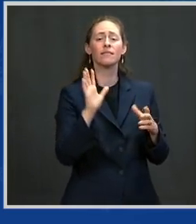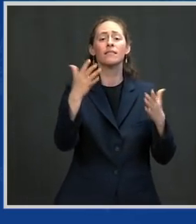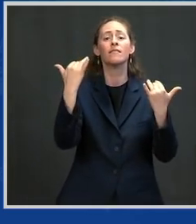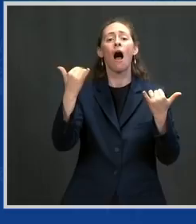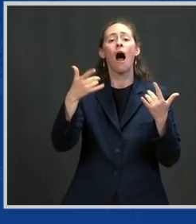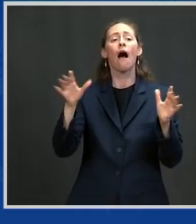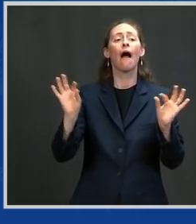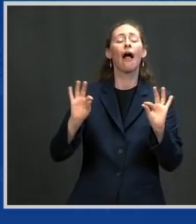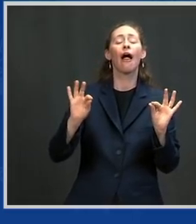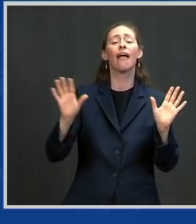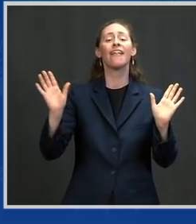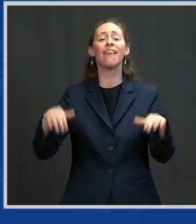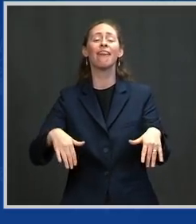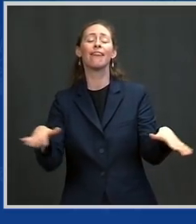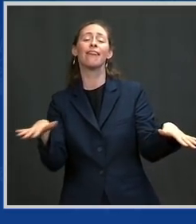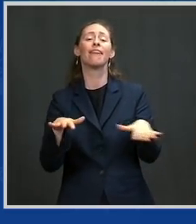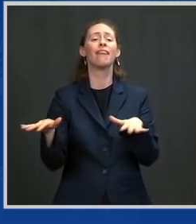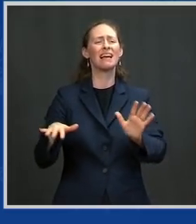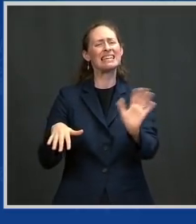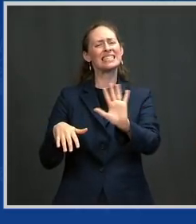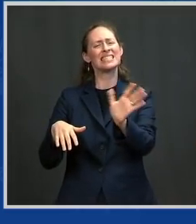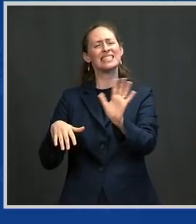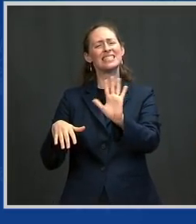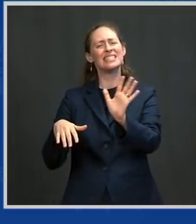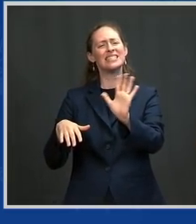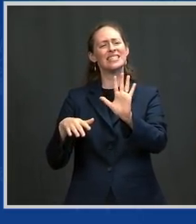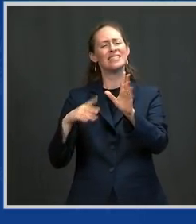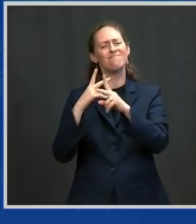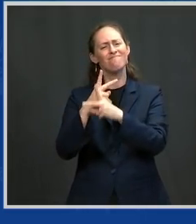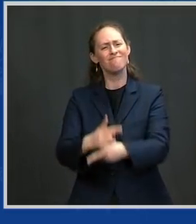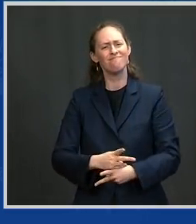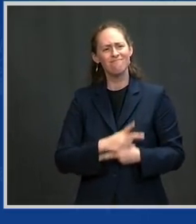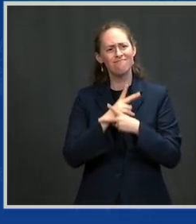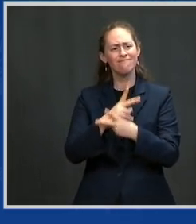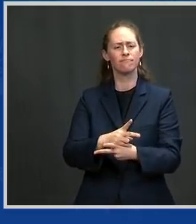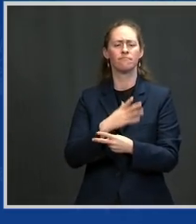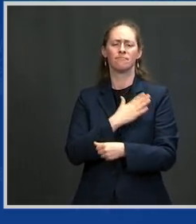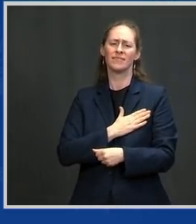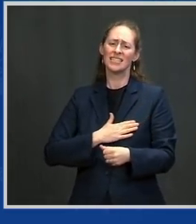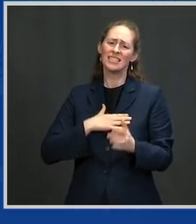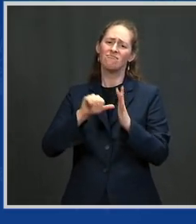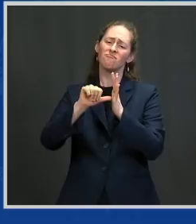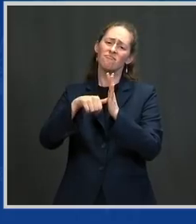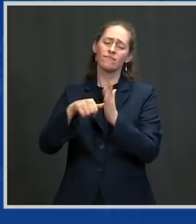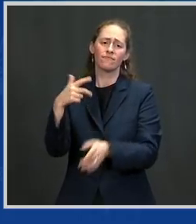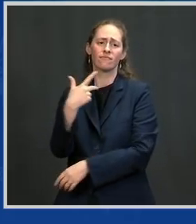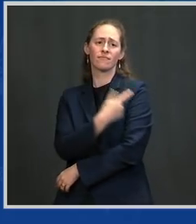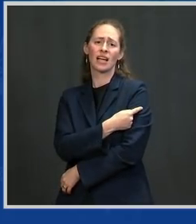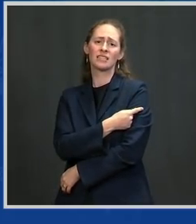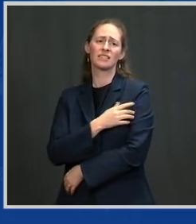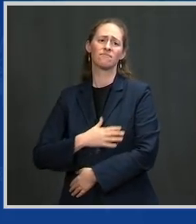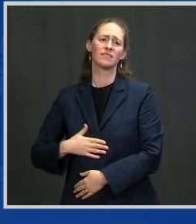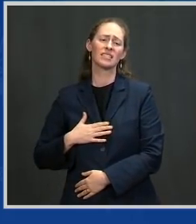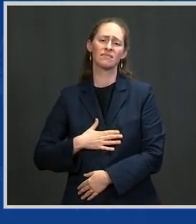So, please -- please get vaccinated as soon as possible. We've had enough pain. Enough pain.